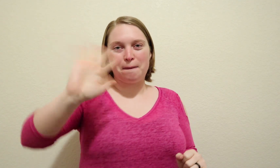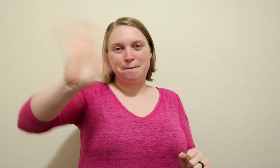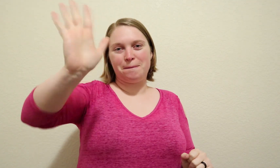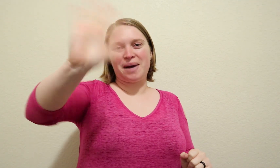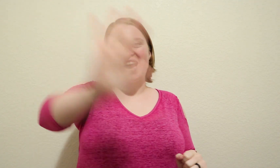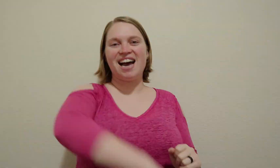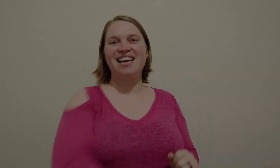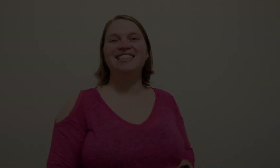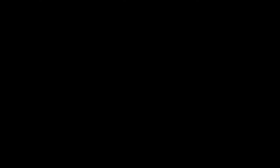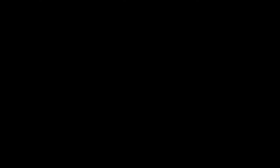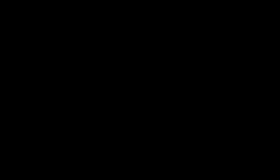Bye